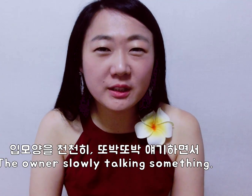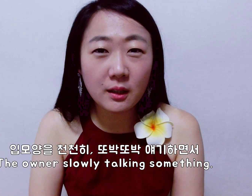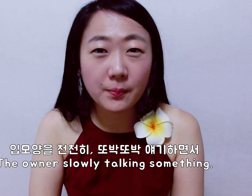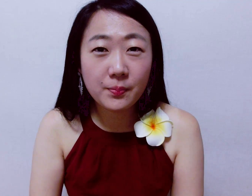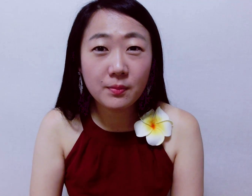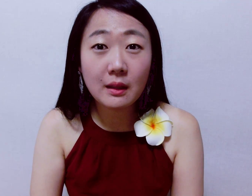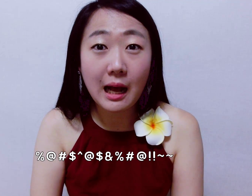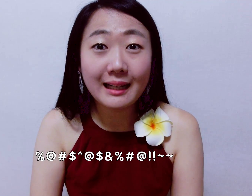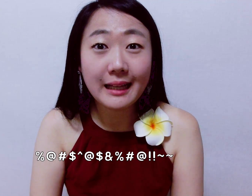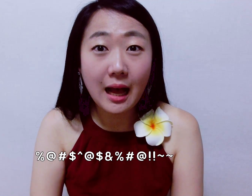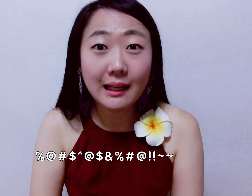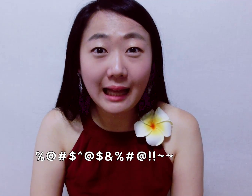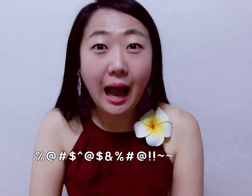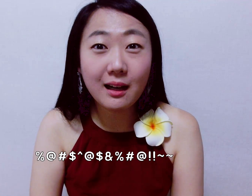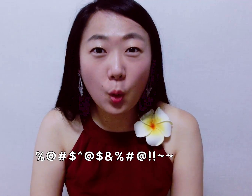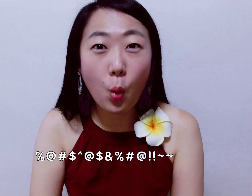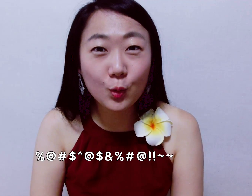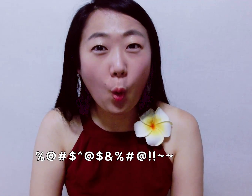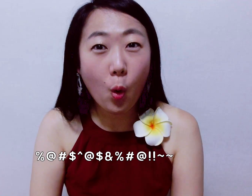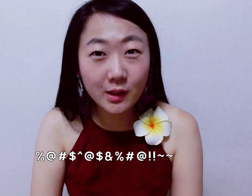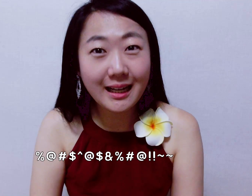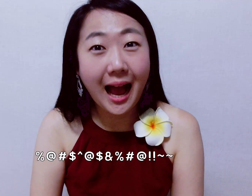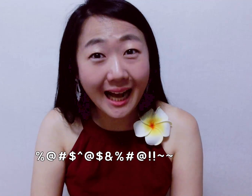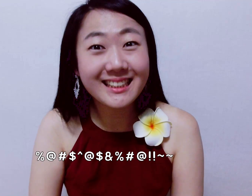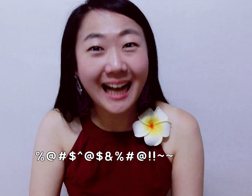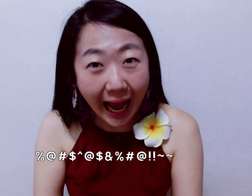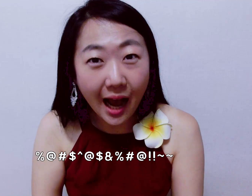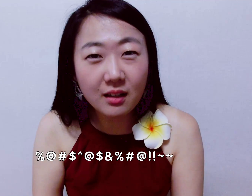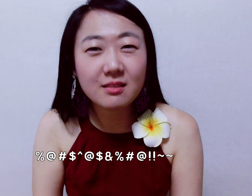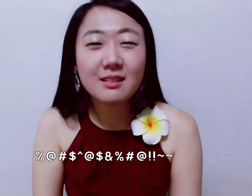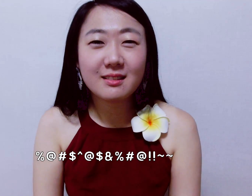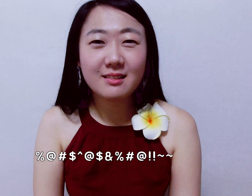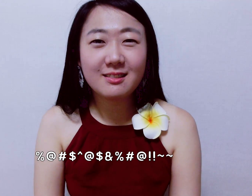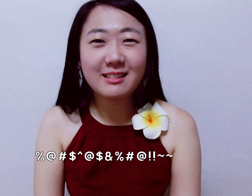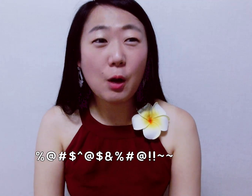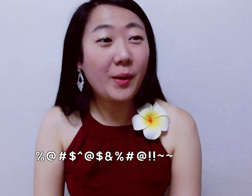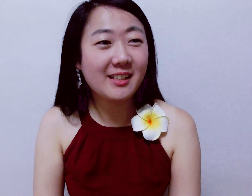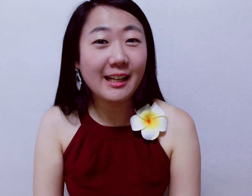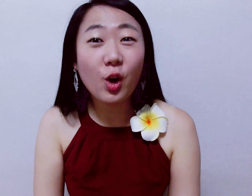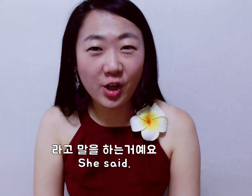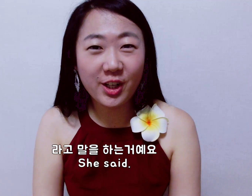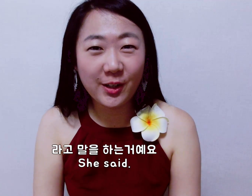and toured with them 그 업체 분들은 저희를 만났을 때 so when they met us 천천히 또박또박 이곳은 저렇다 저곳은 저렇다 이렇게 설명을 잘해주셨어요 they explained very well and slow.